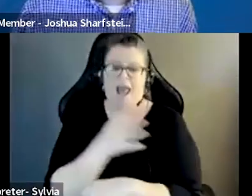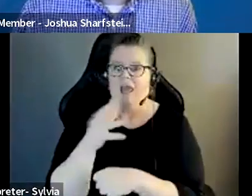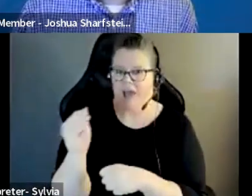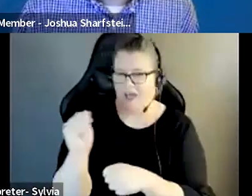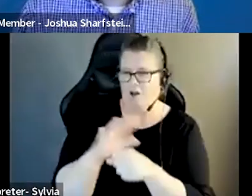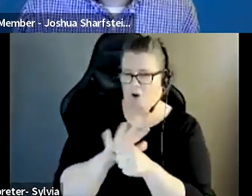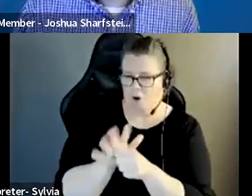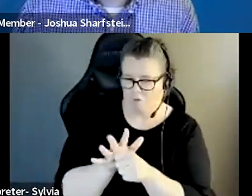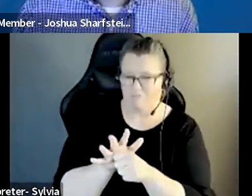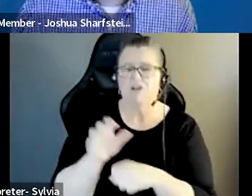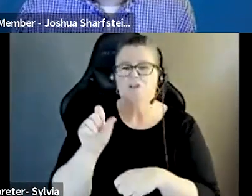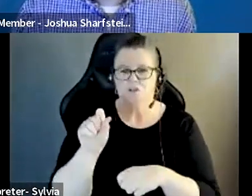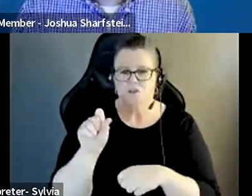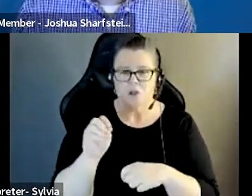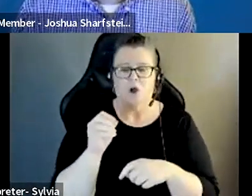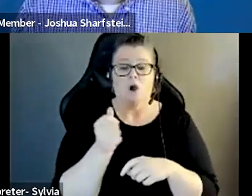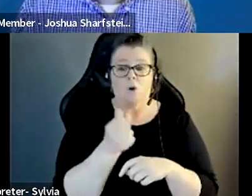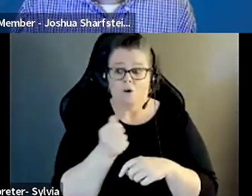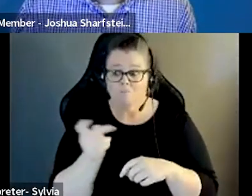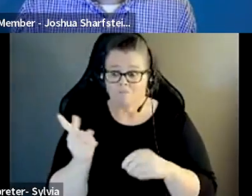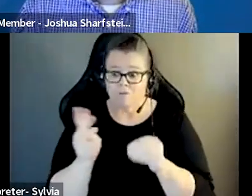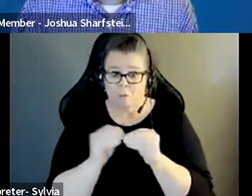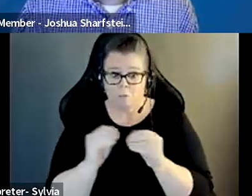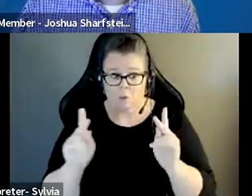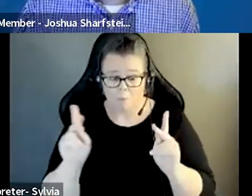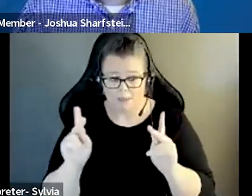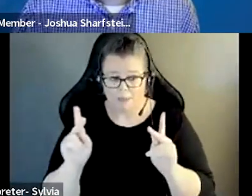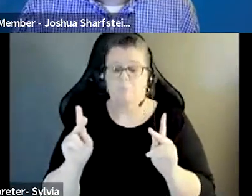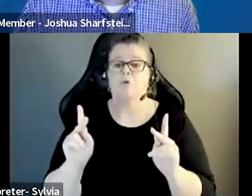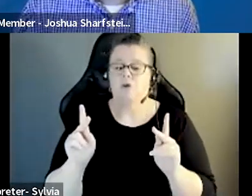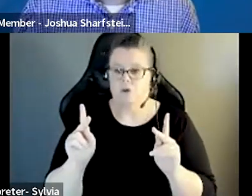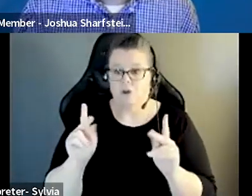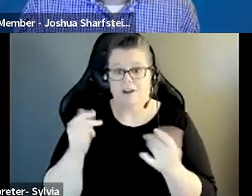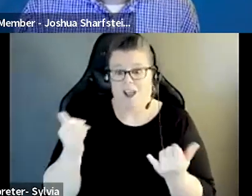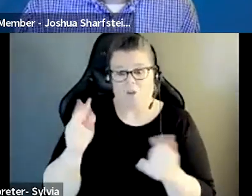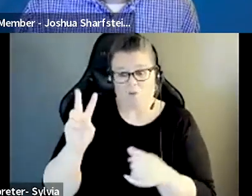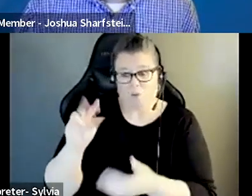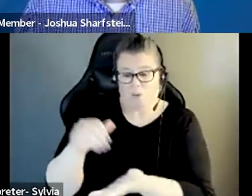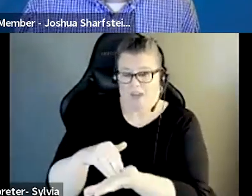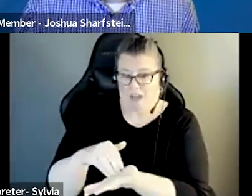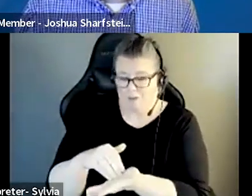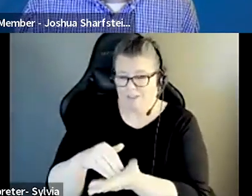of solely focused on detail on COVID. Two thousand of them right now, and have that work back --